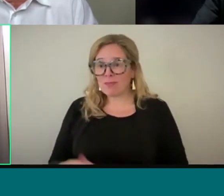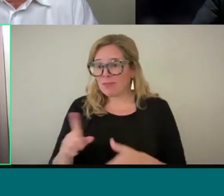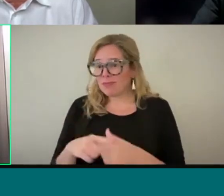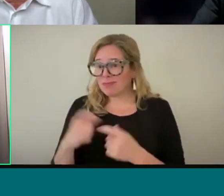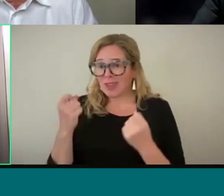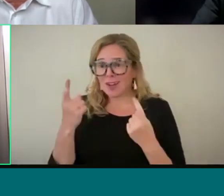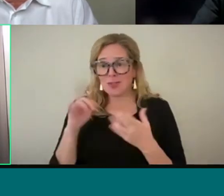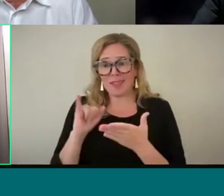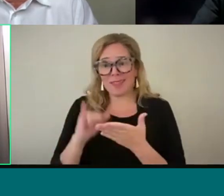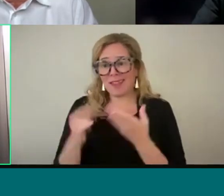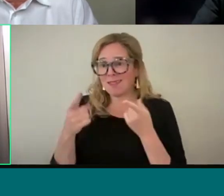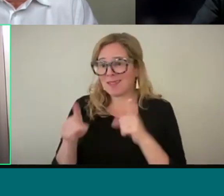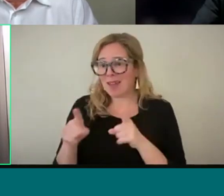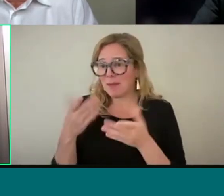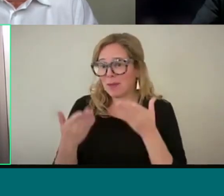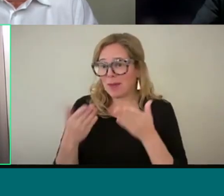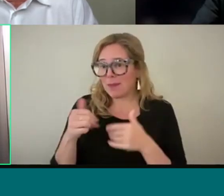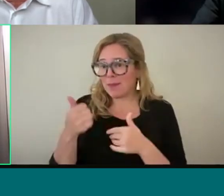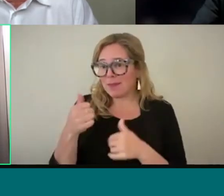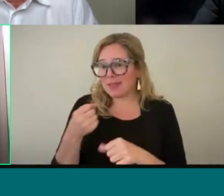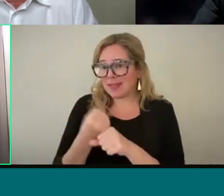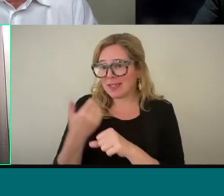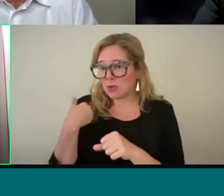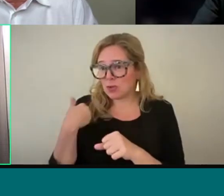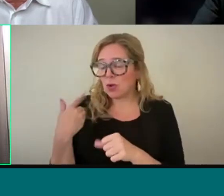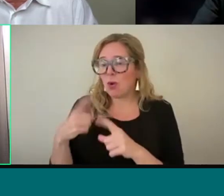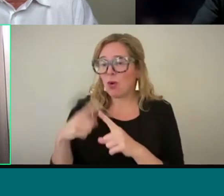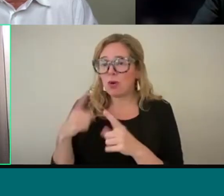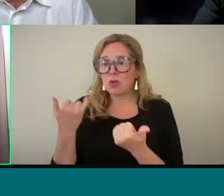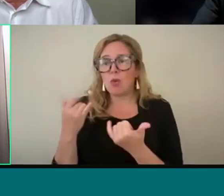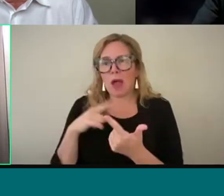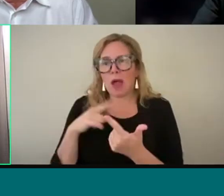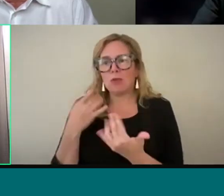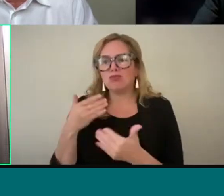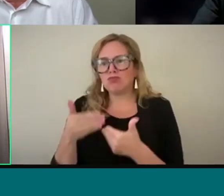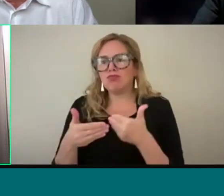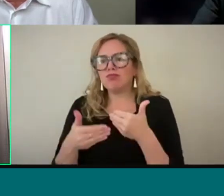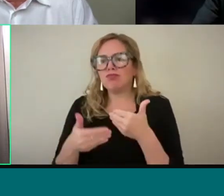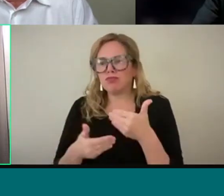as many in this audience have experienced. But there's significant advances during the pandemic.